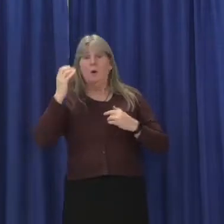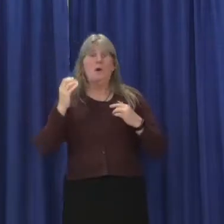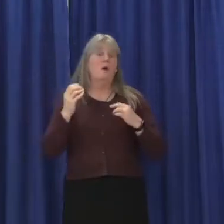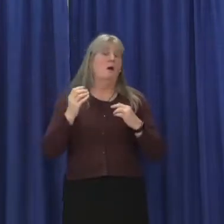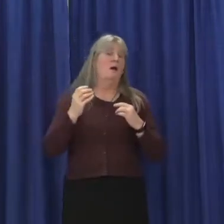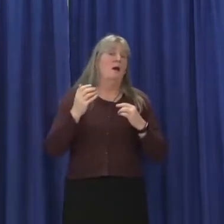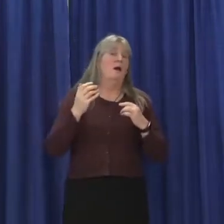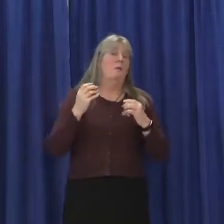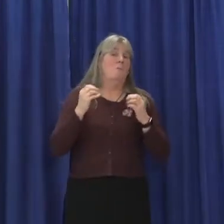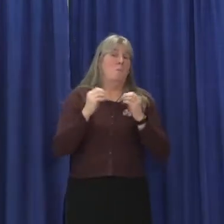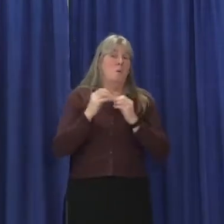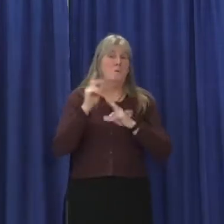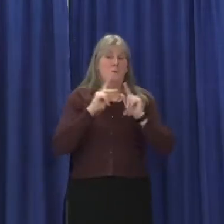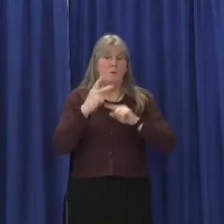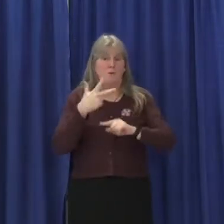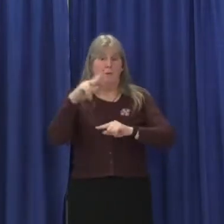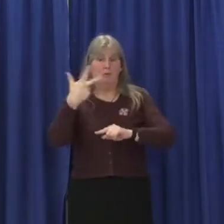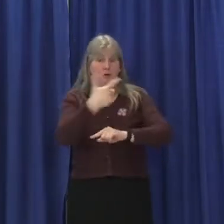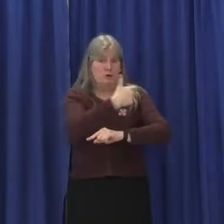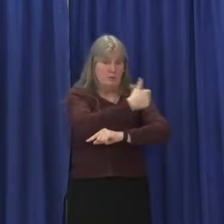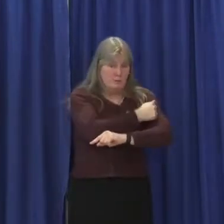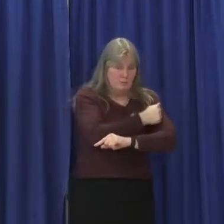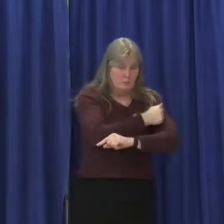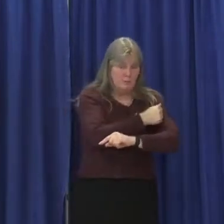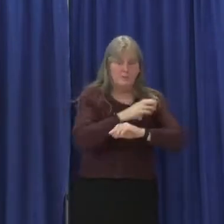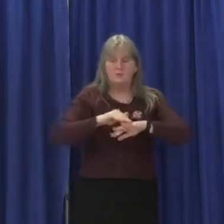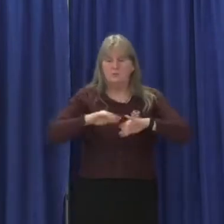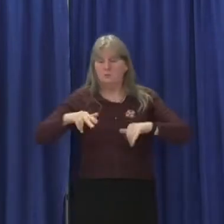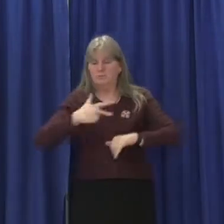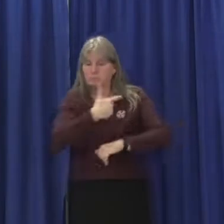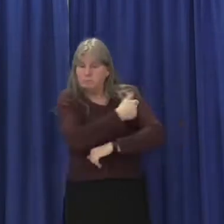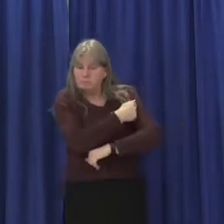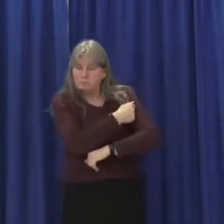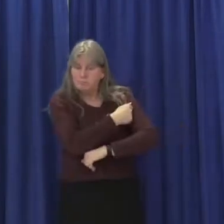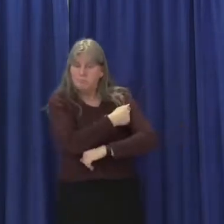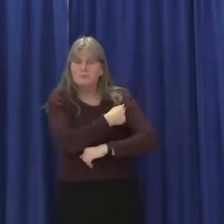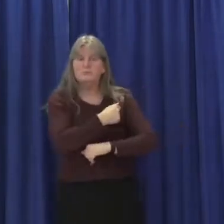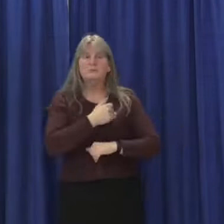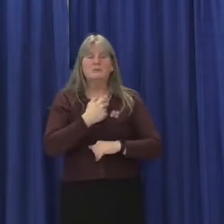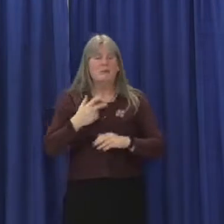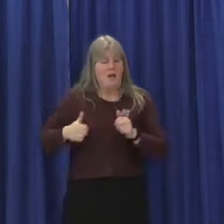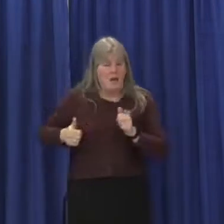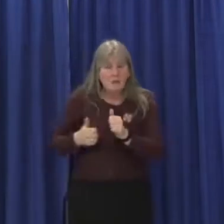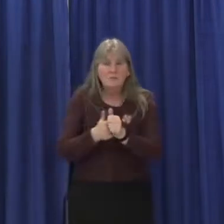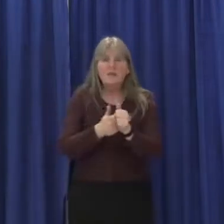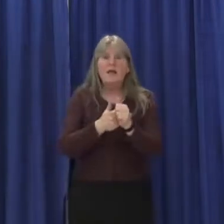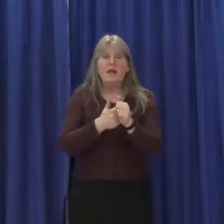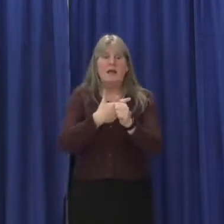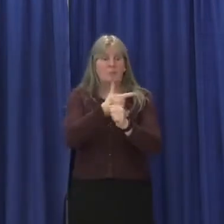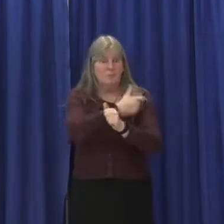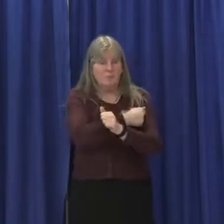children and youth who complete their series, and adults, the more people who are up to date, the stronger our population is,